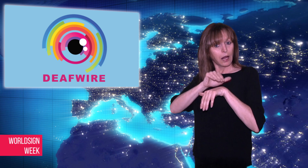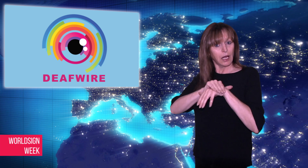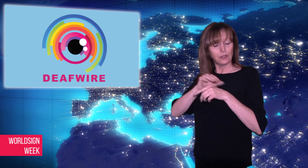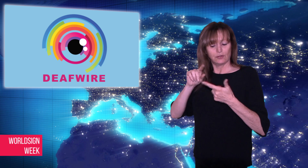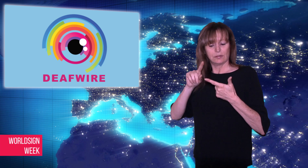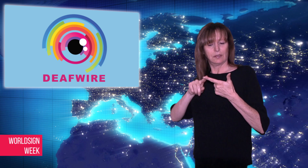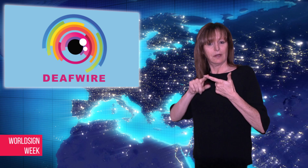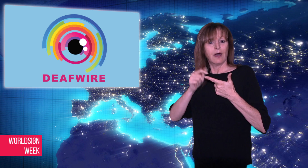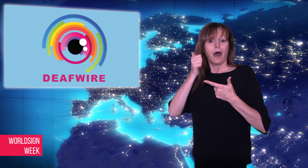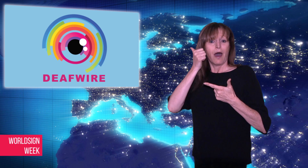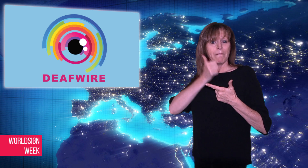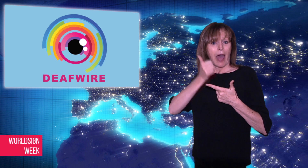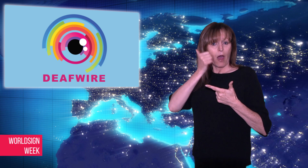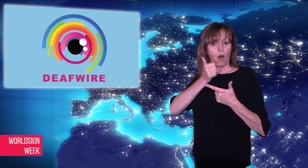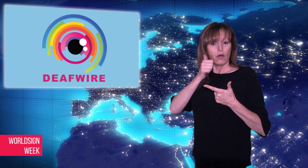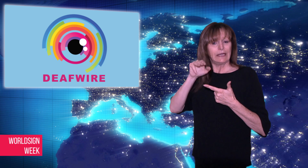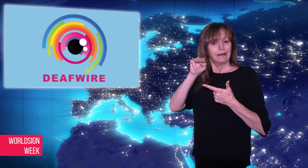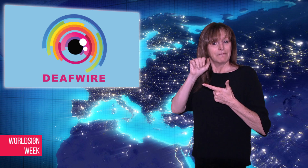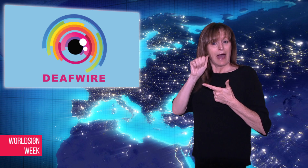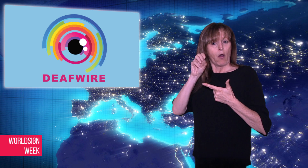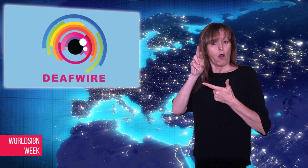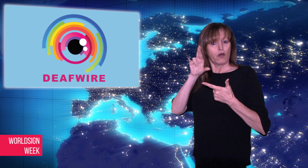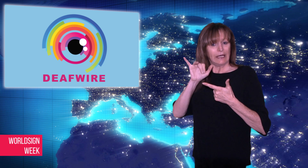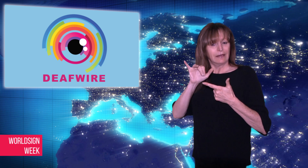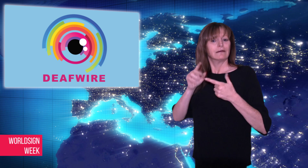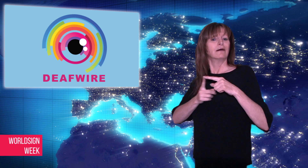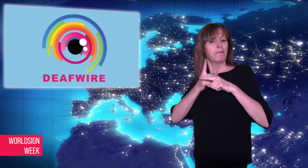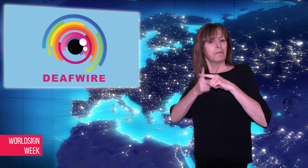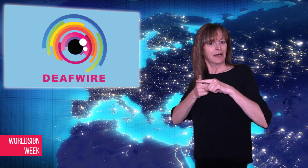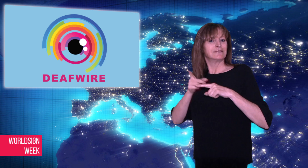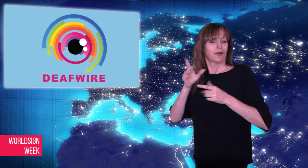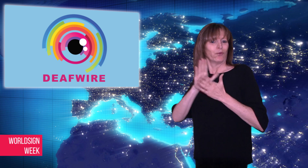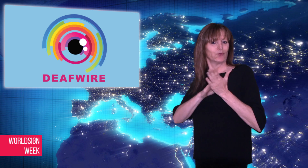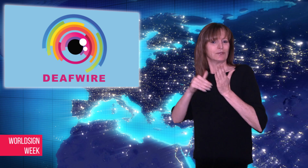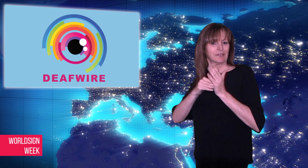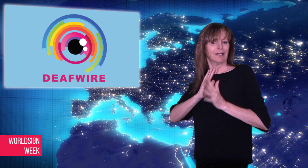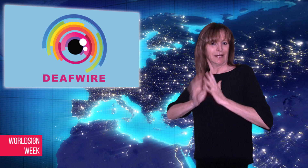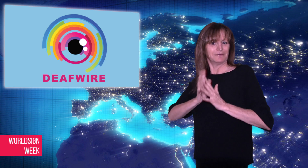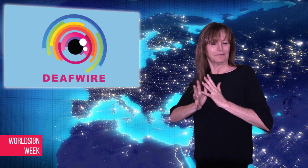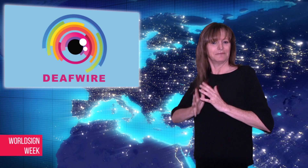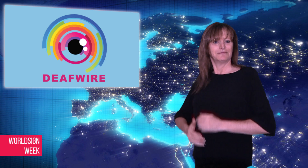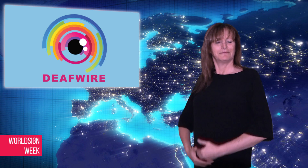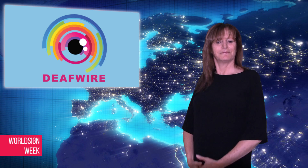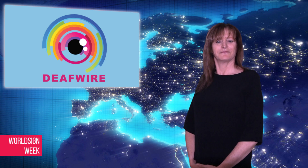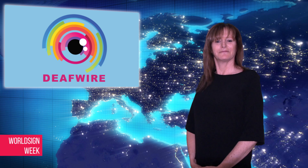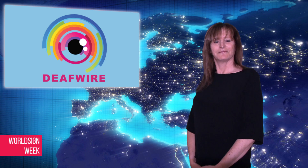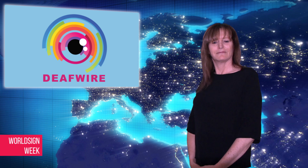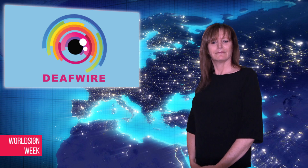are usually held for one hour on